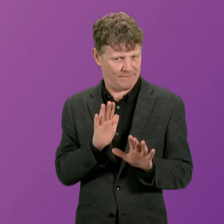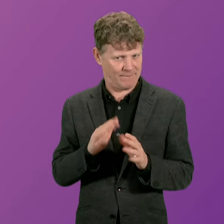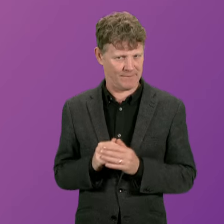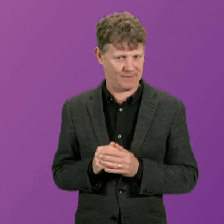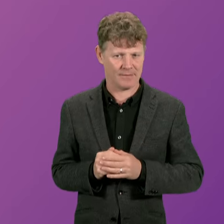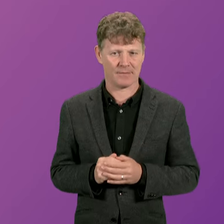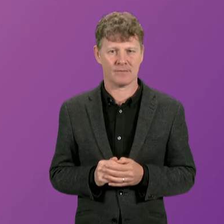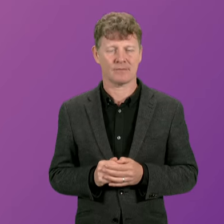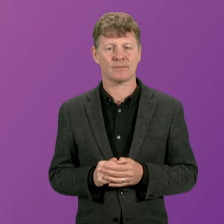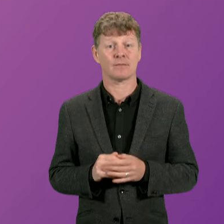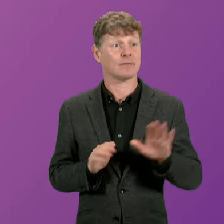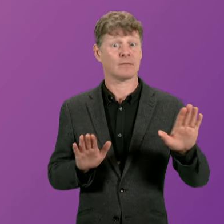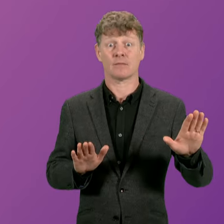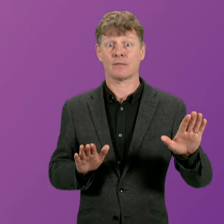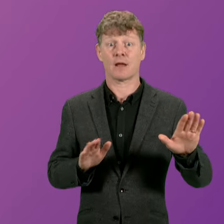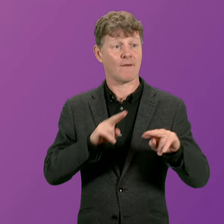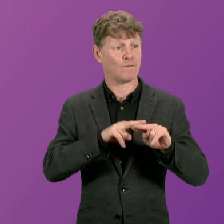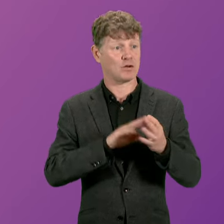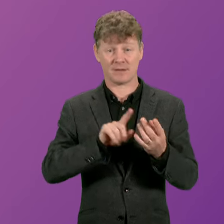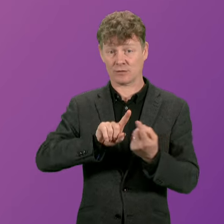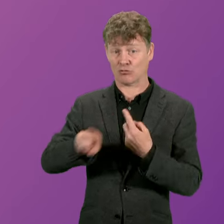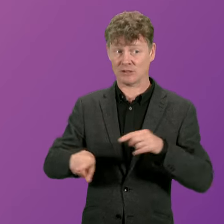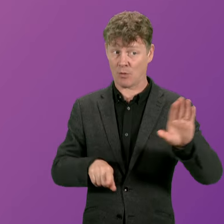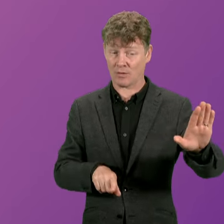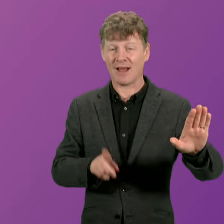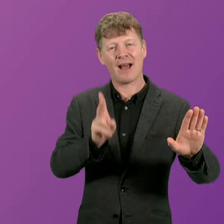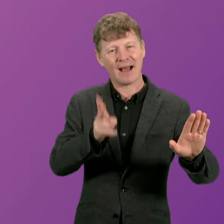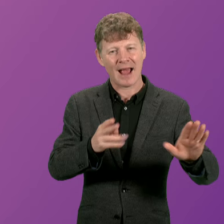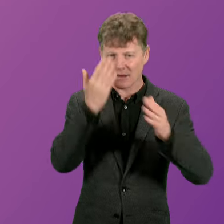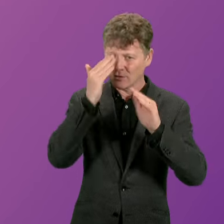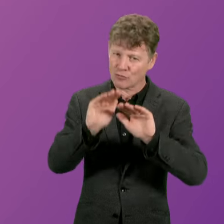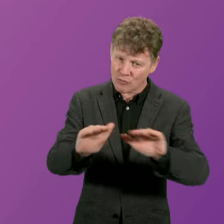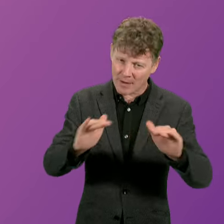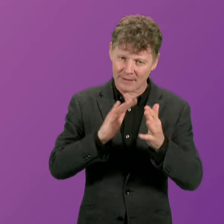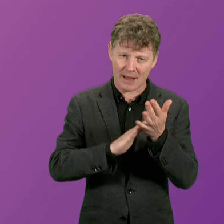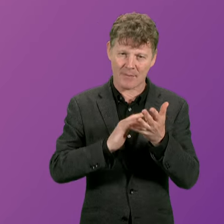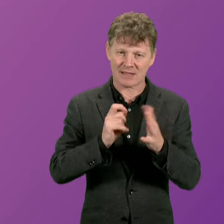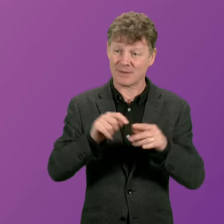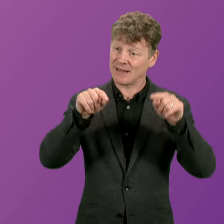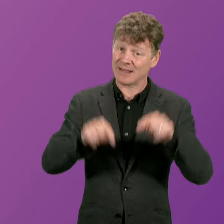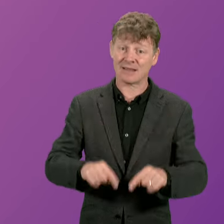Before the First Minister responds, I again remind members that the chamber is not the place to be